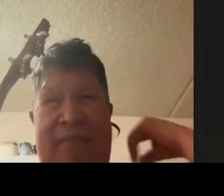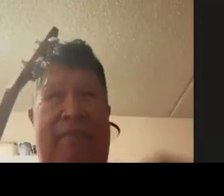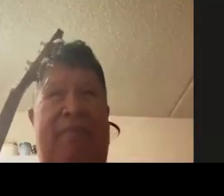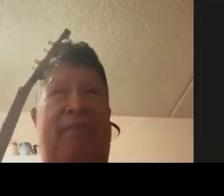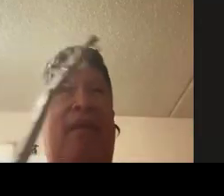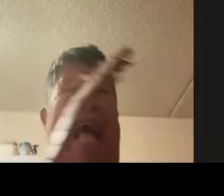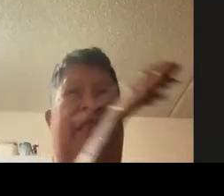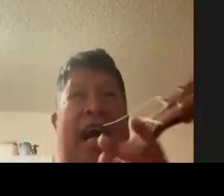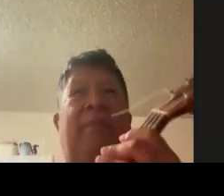Meriah: Yeah. iPhone: As